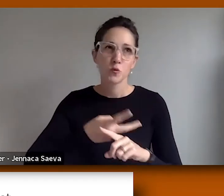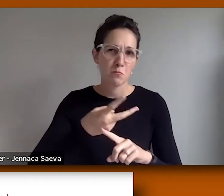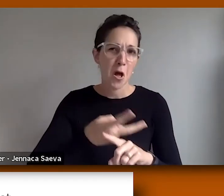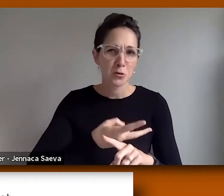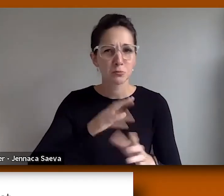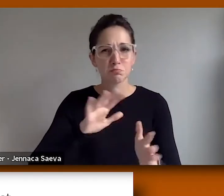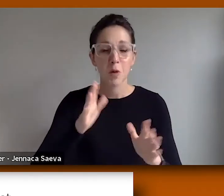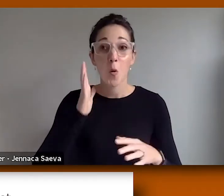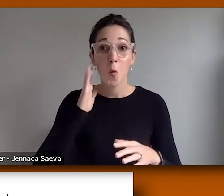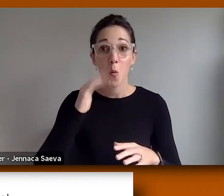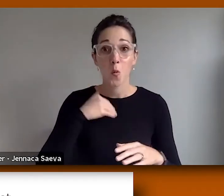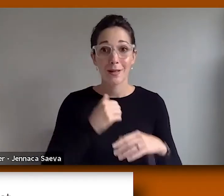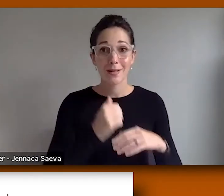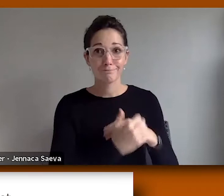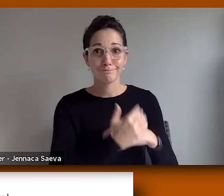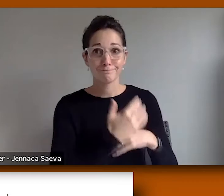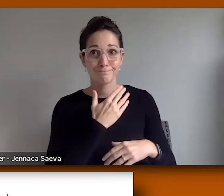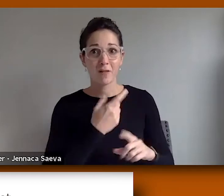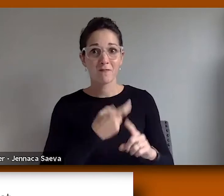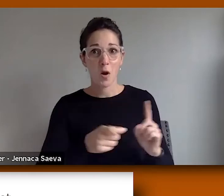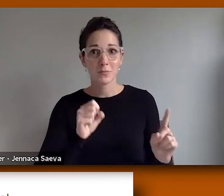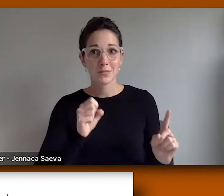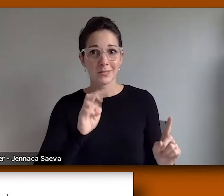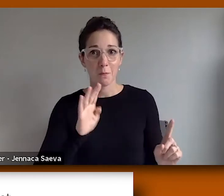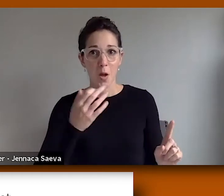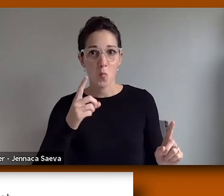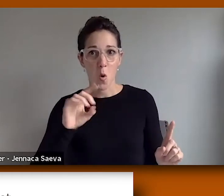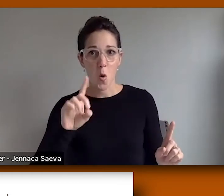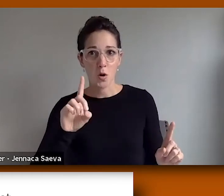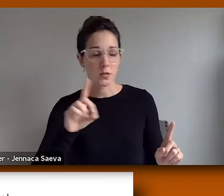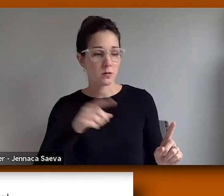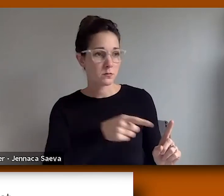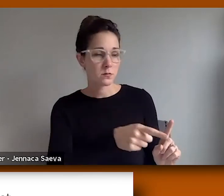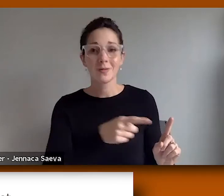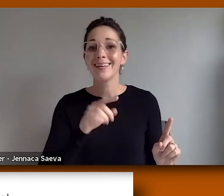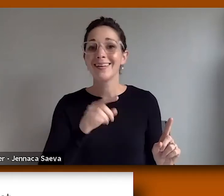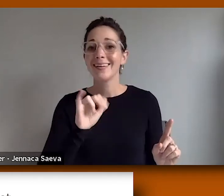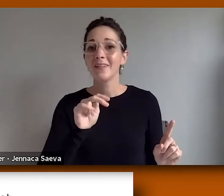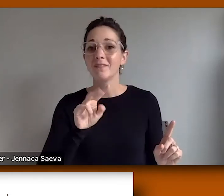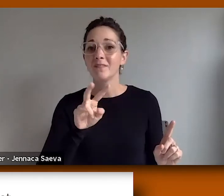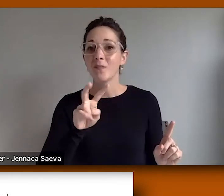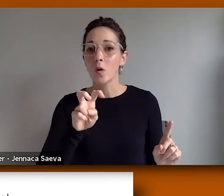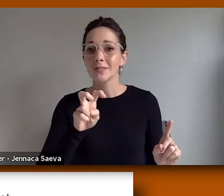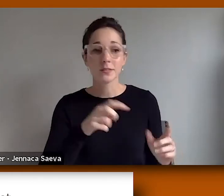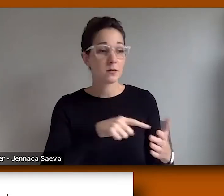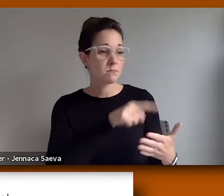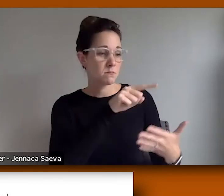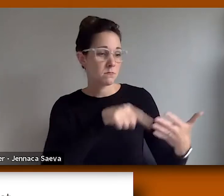from the subaward showing their charges, how much they've spent that month,